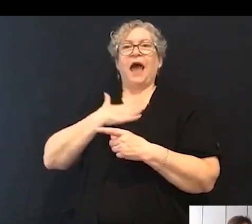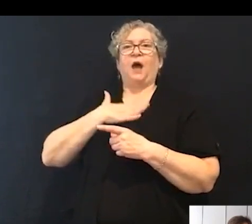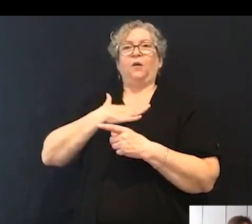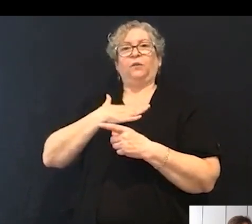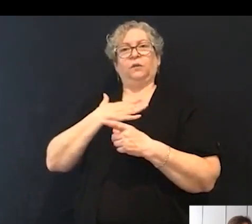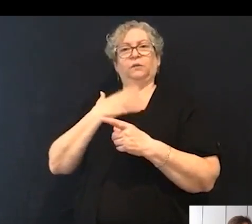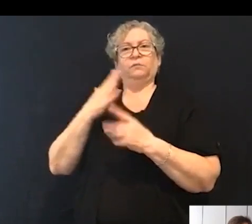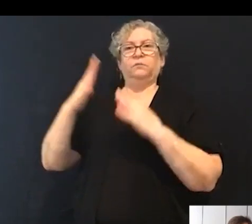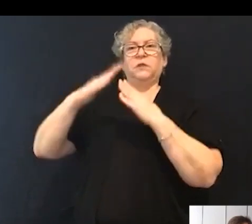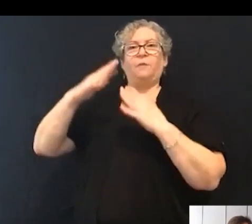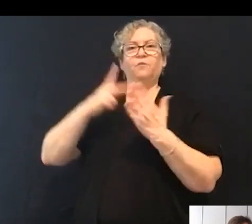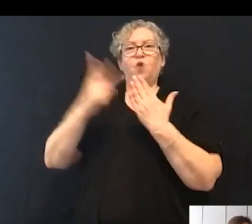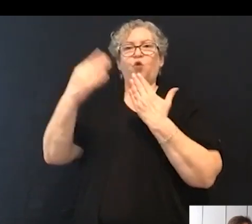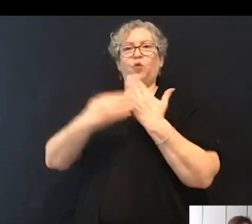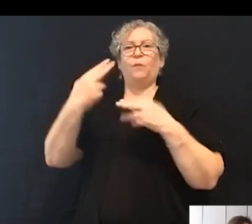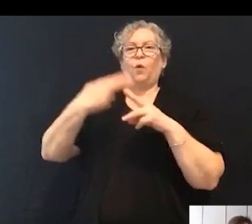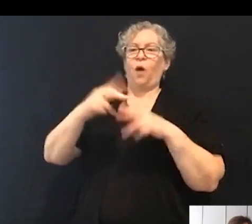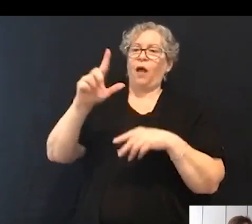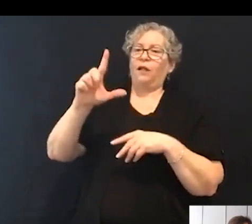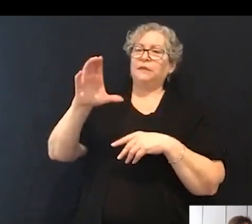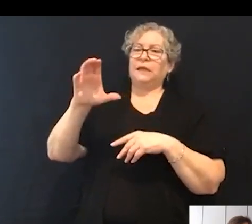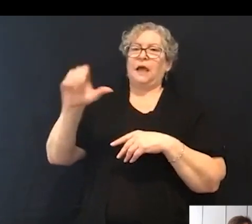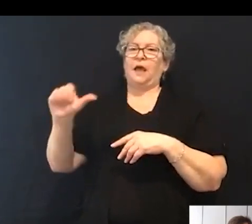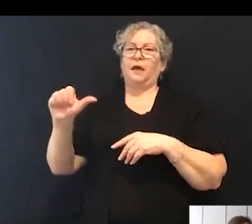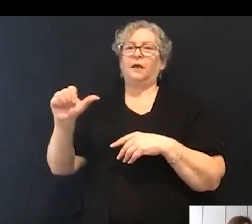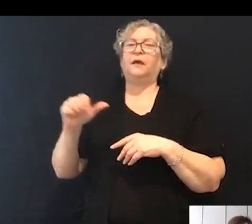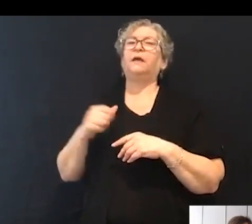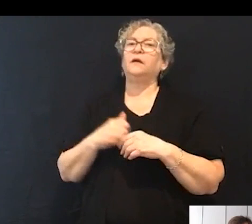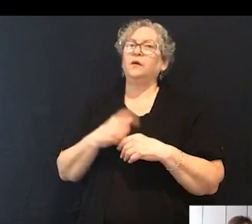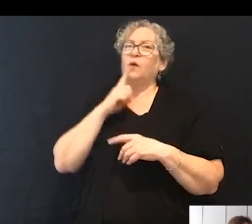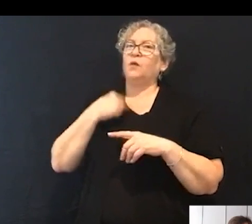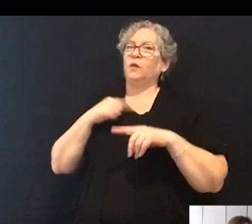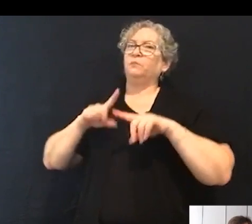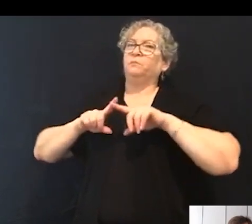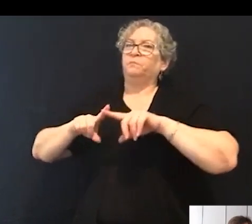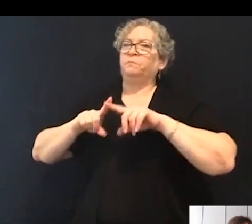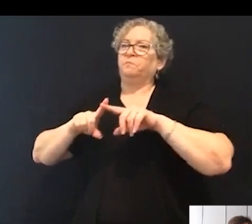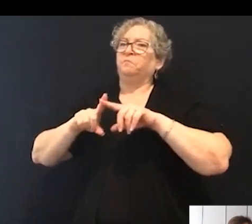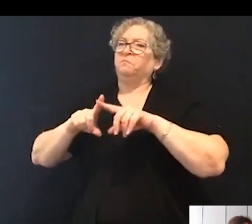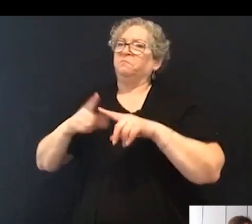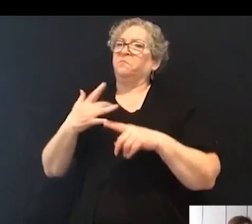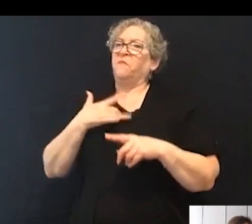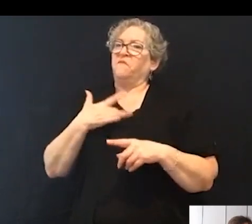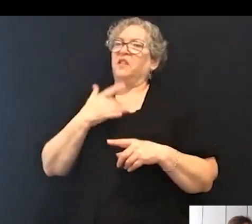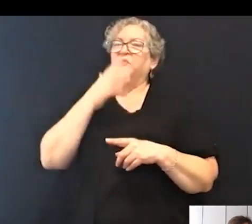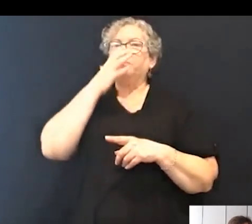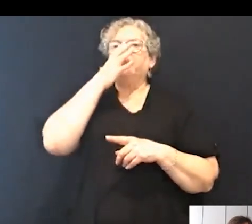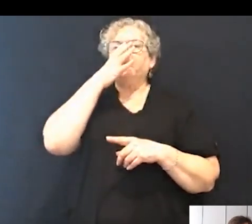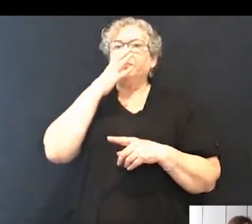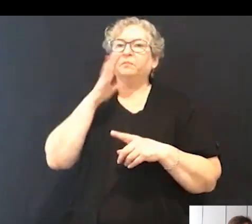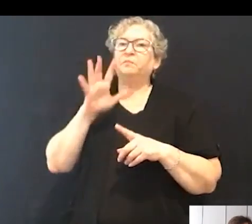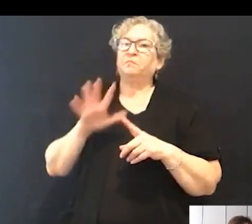program, to already quite reliably estimate a dose that